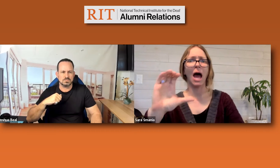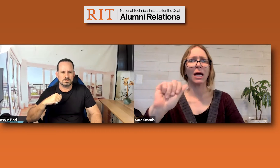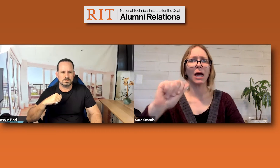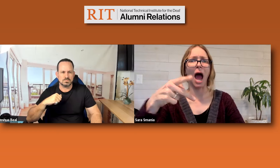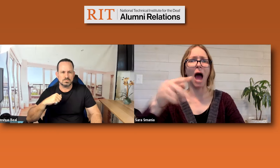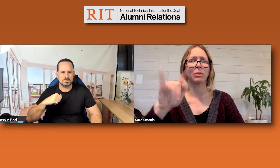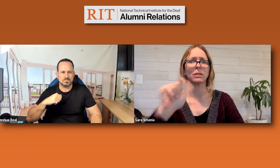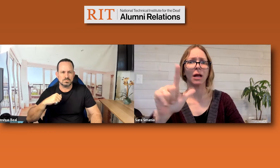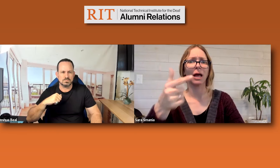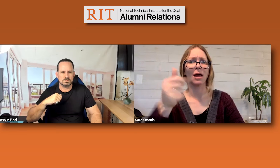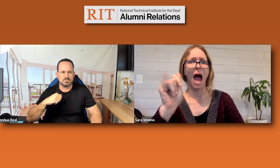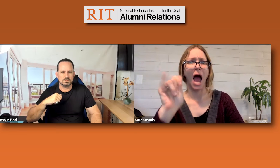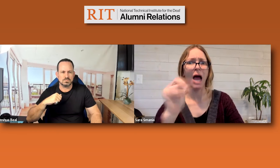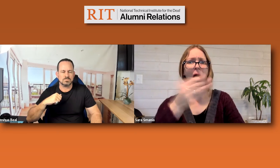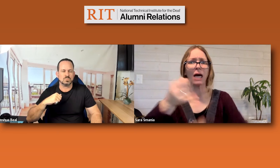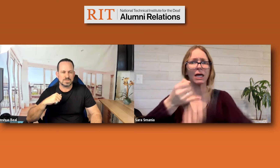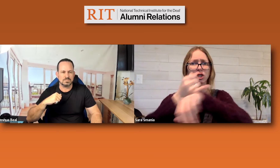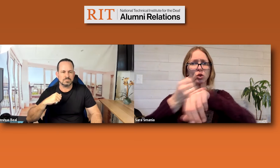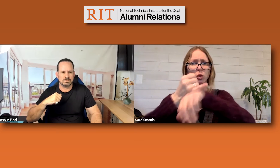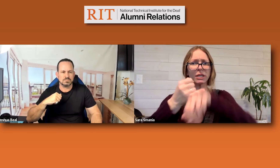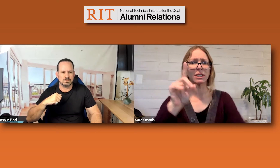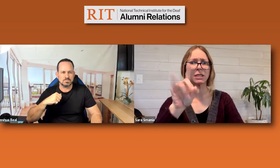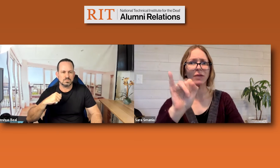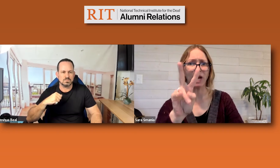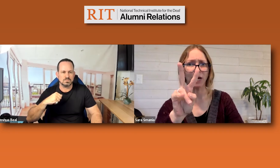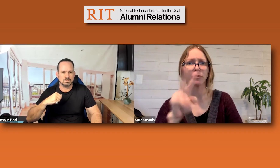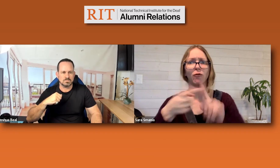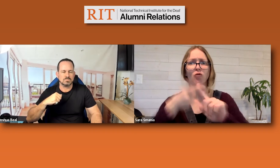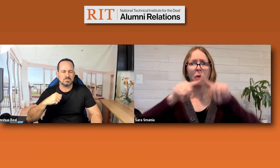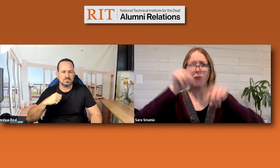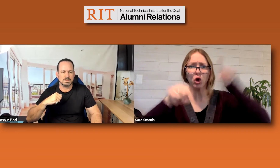combined with capital gains and interest dividends